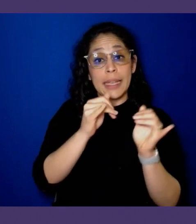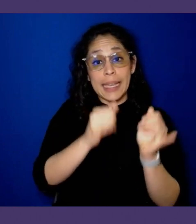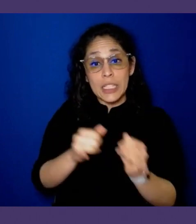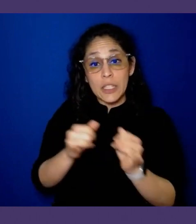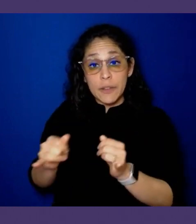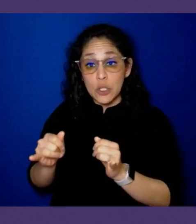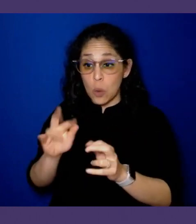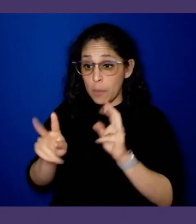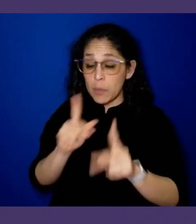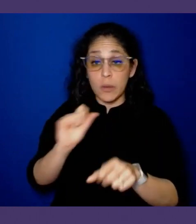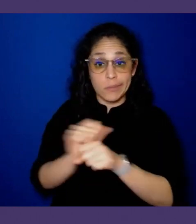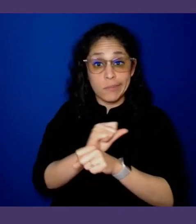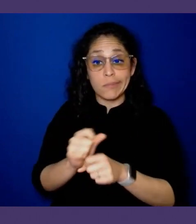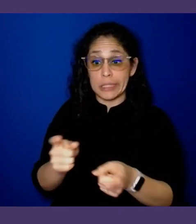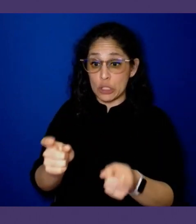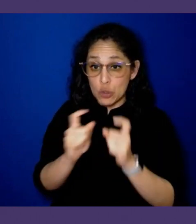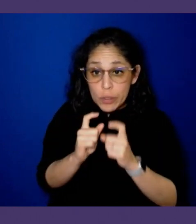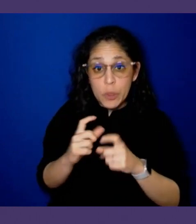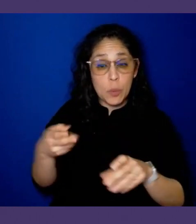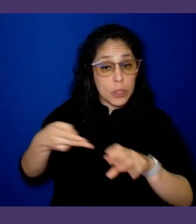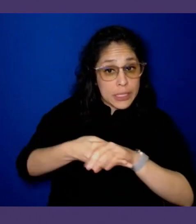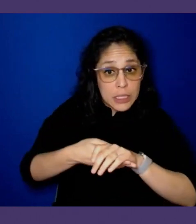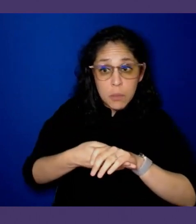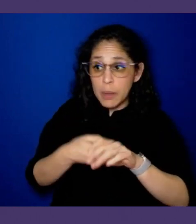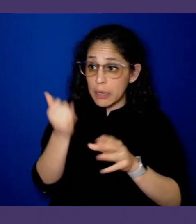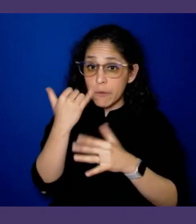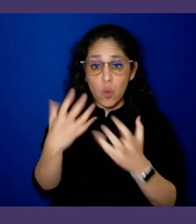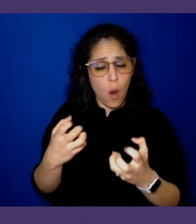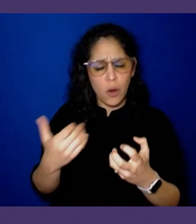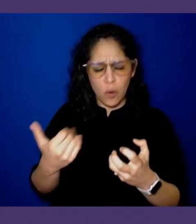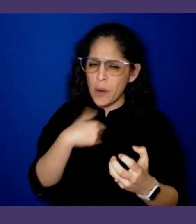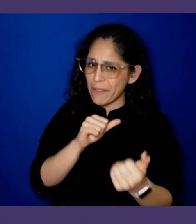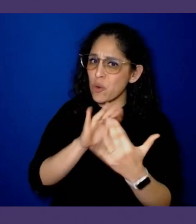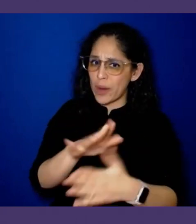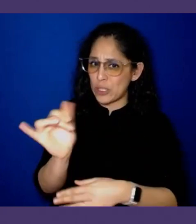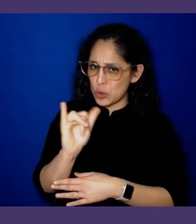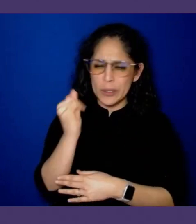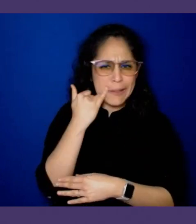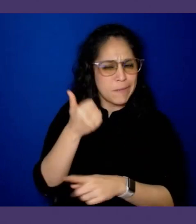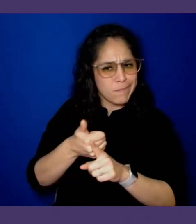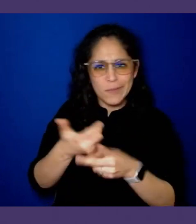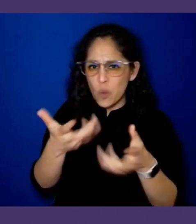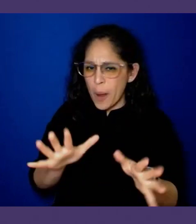if you're not part of a member. We invite public comments.